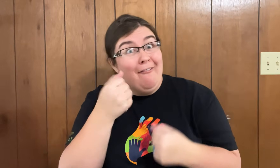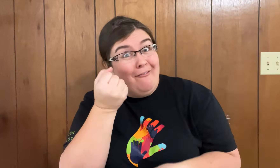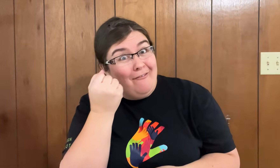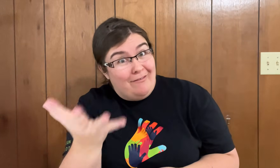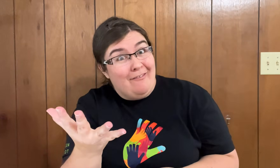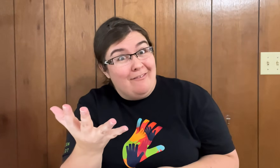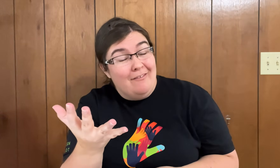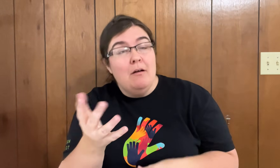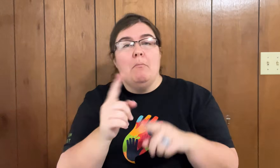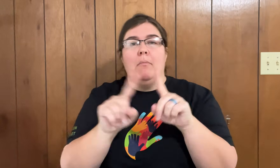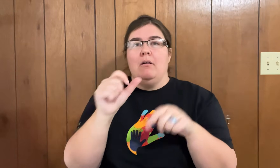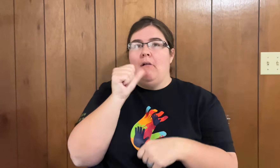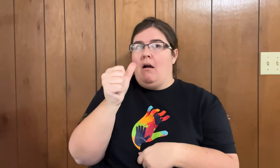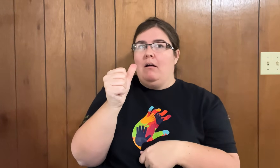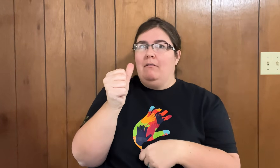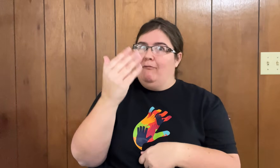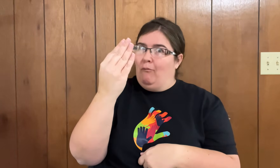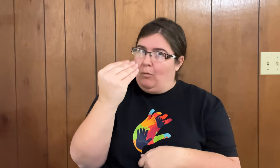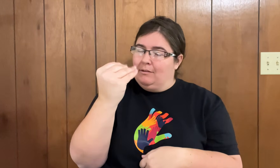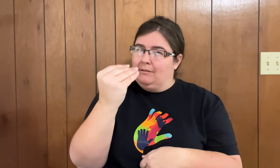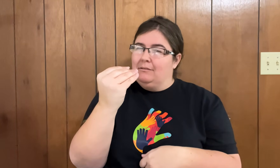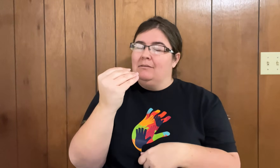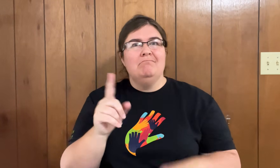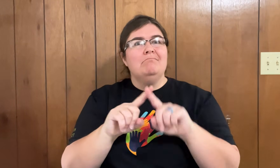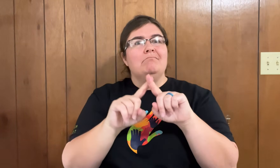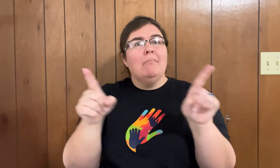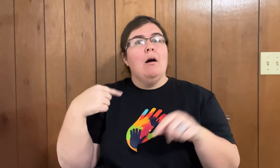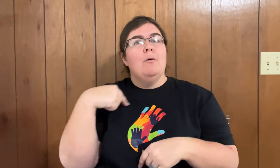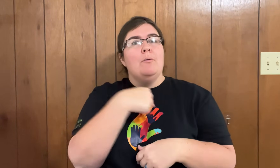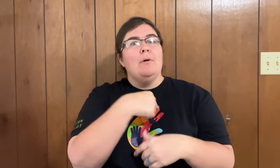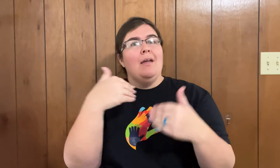like South Africa. We have still have many sign languages here, yes, but not like South Africa.